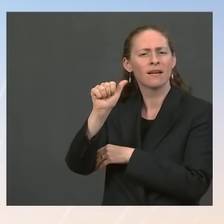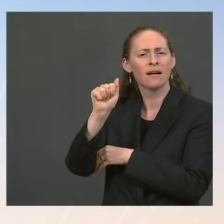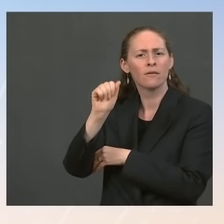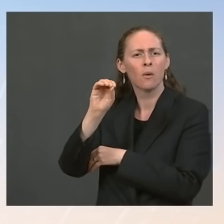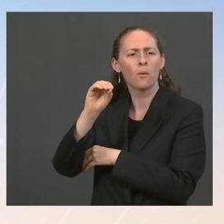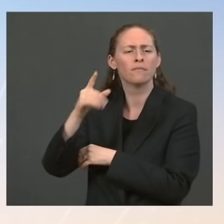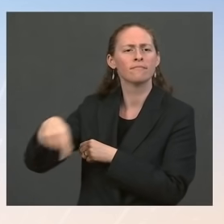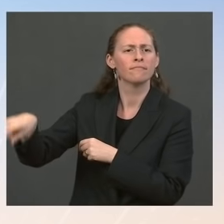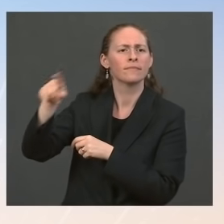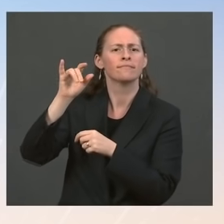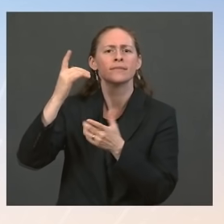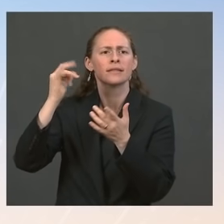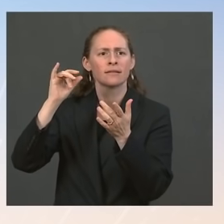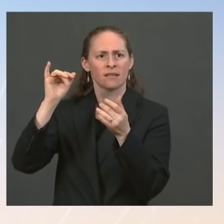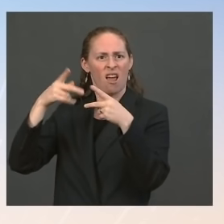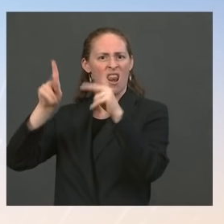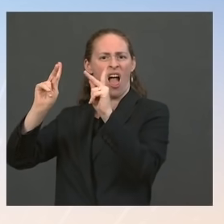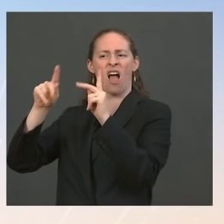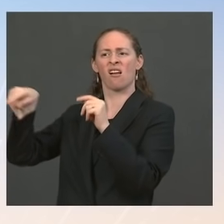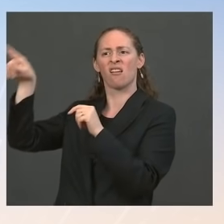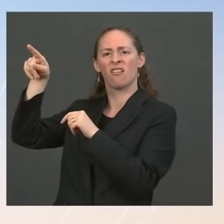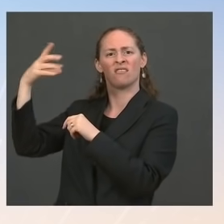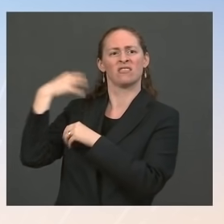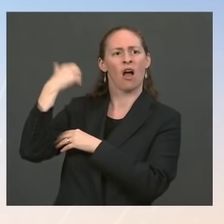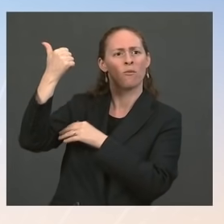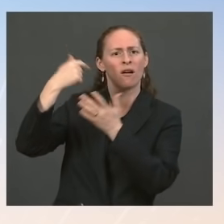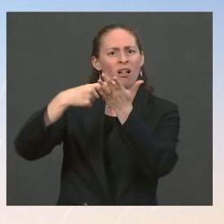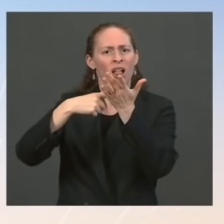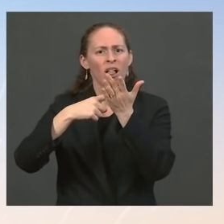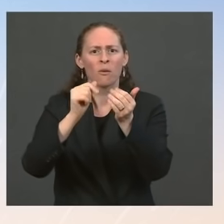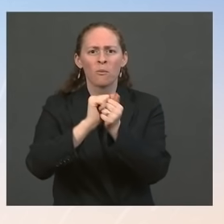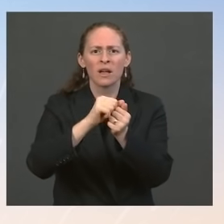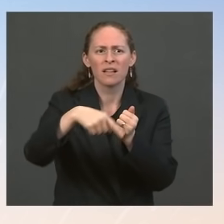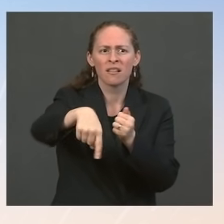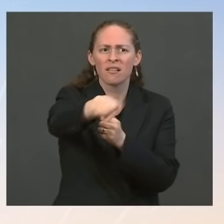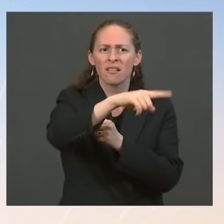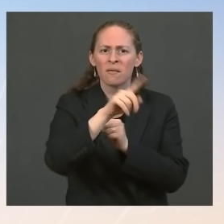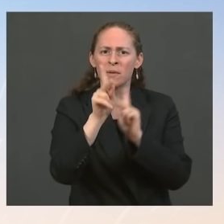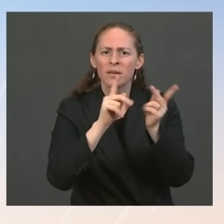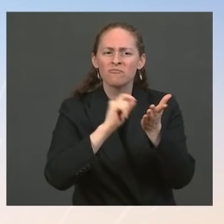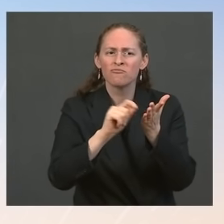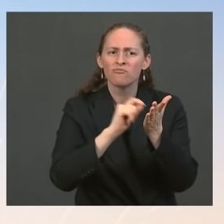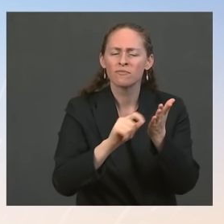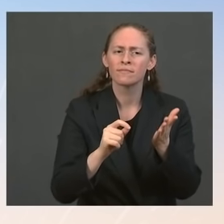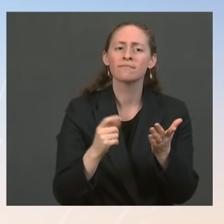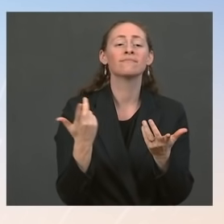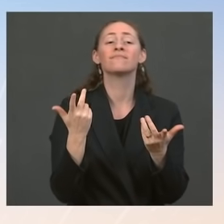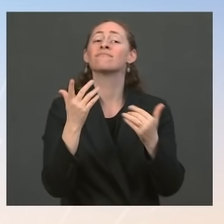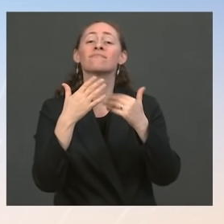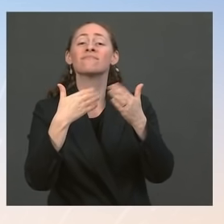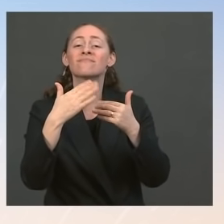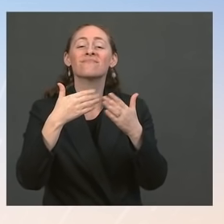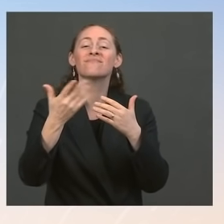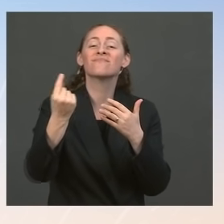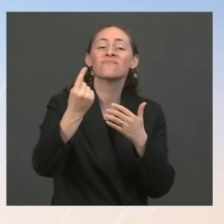Ms. Psaki: We certainly give people advice on what people are writing about and whether it's constructive for them to engage with it,